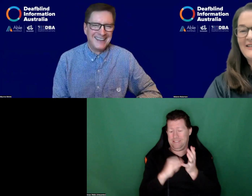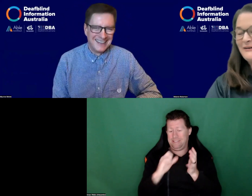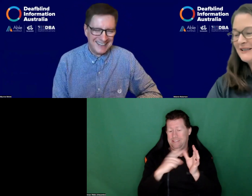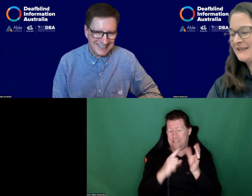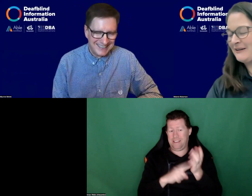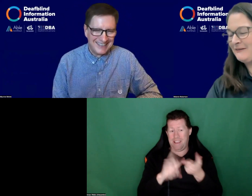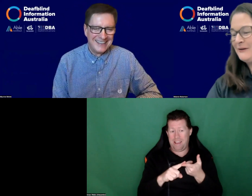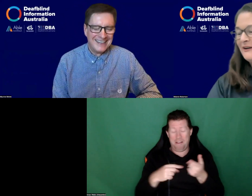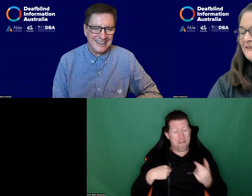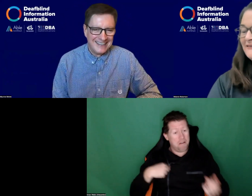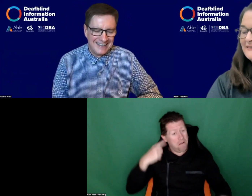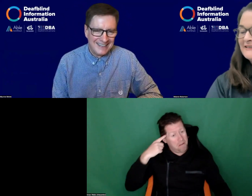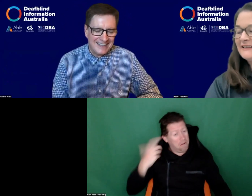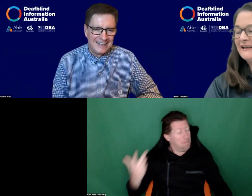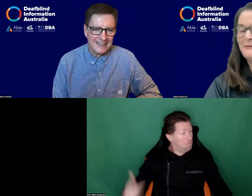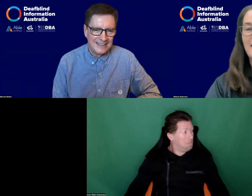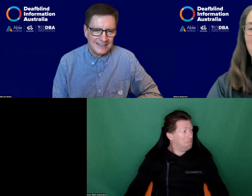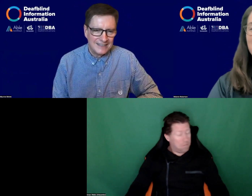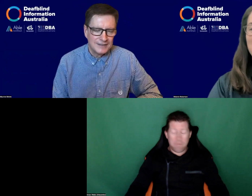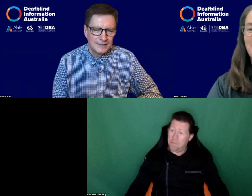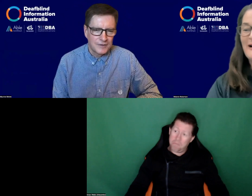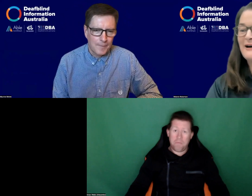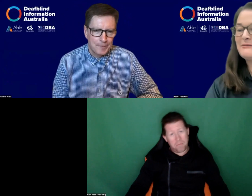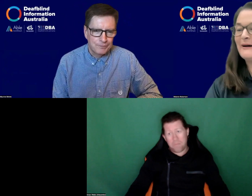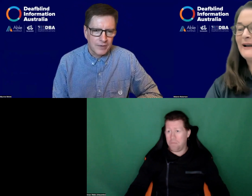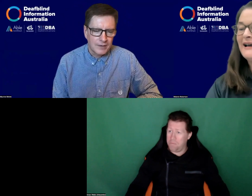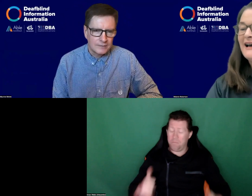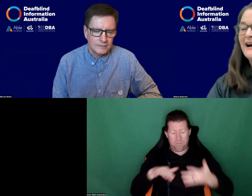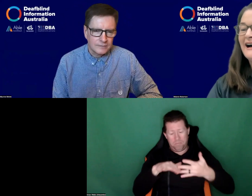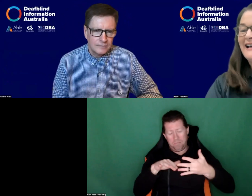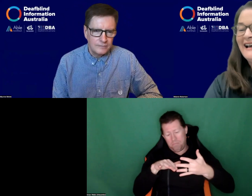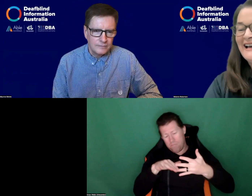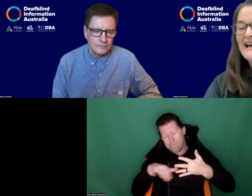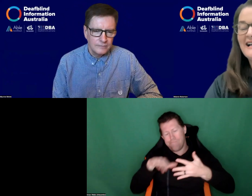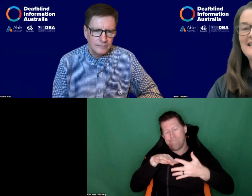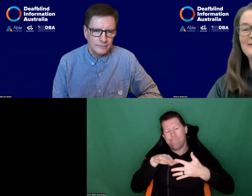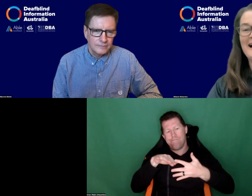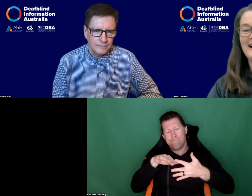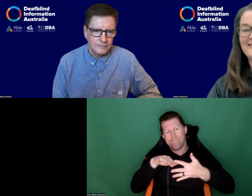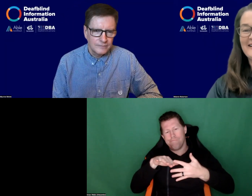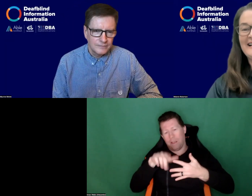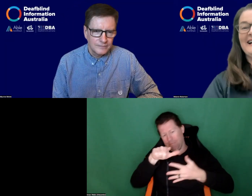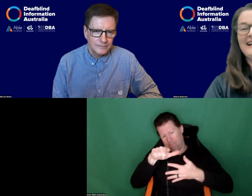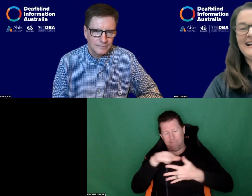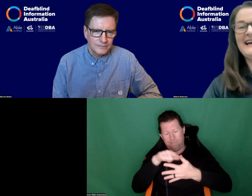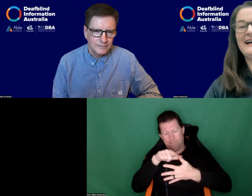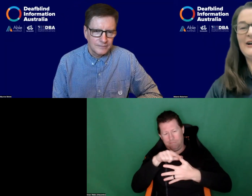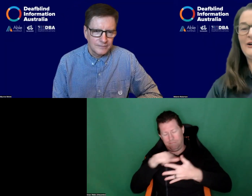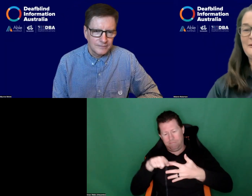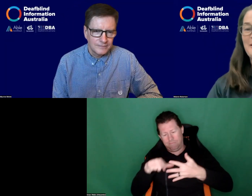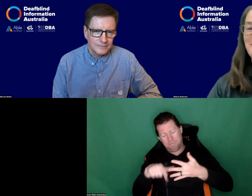Which I thought was, sort of, a little bit above middle ground but I still have an overwhelming